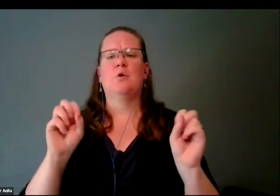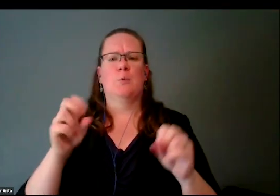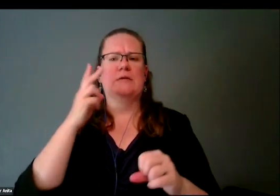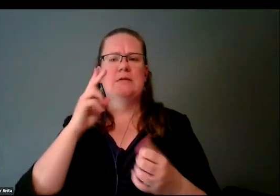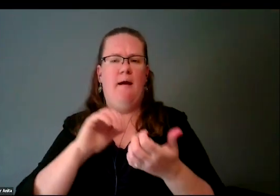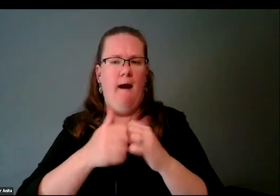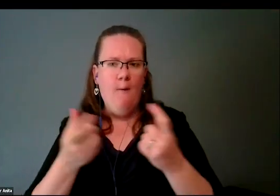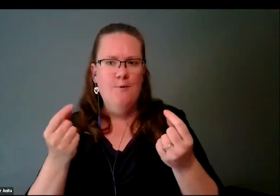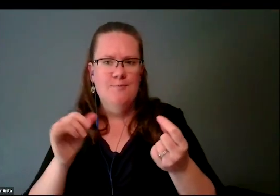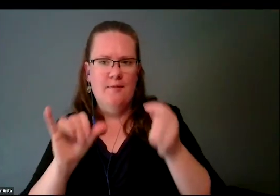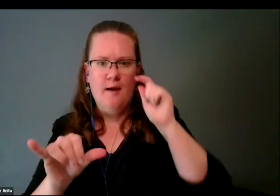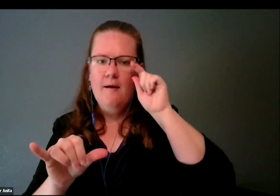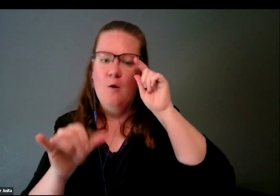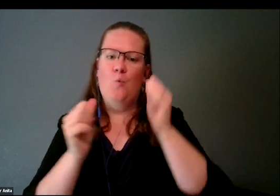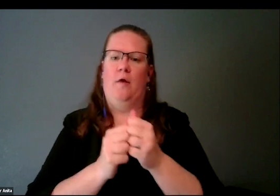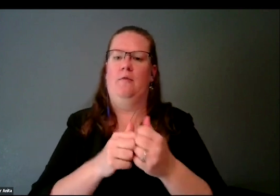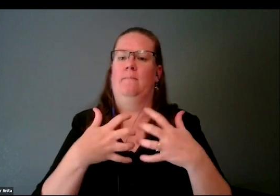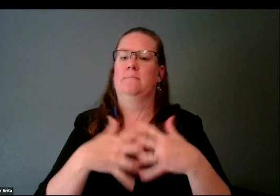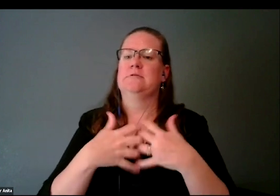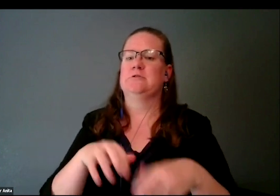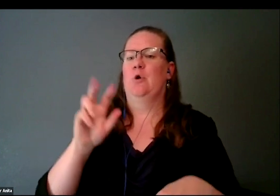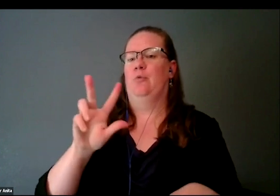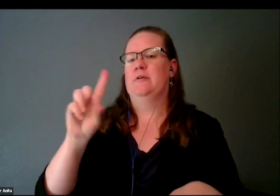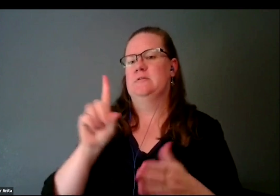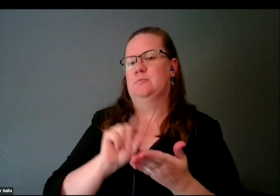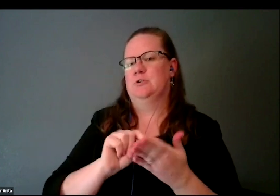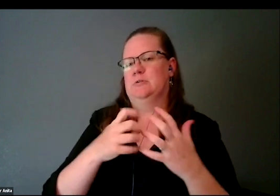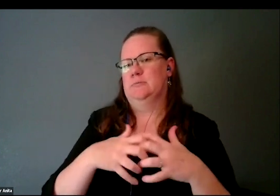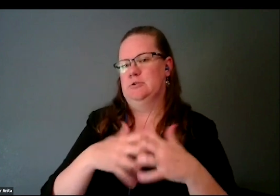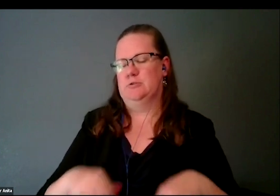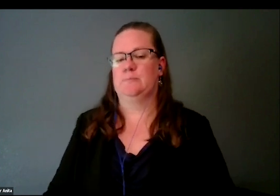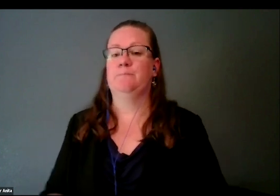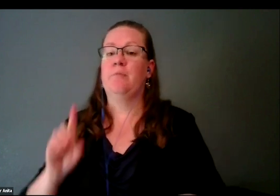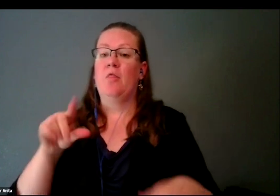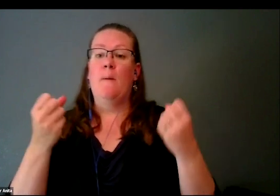There are various methods to do this. Traditionally, raised line drawings